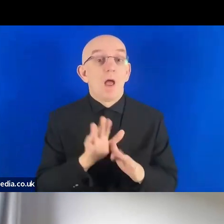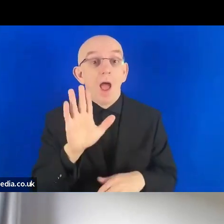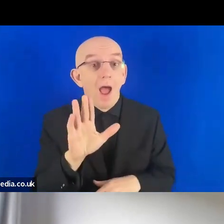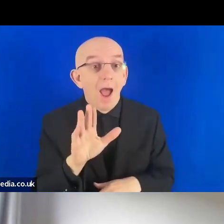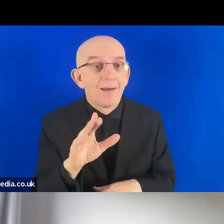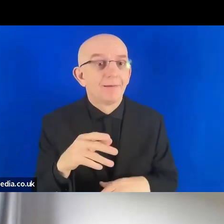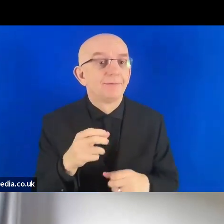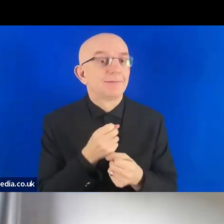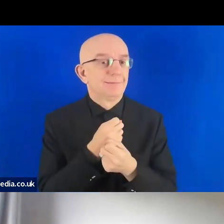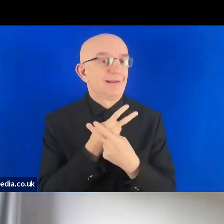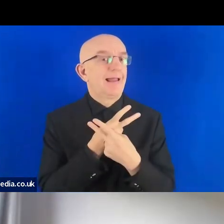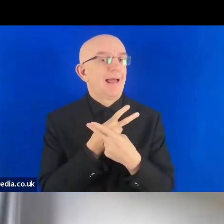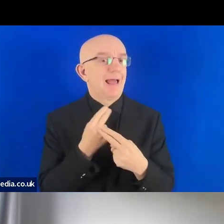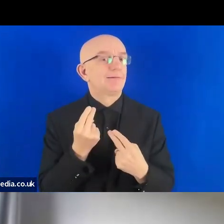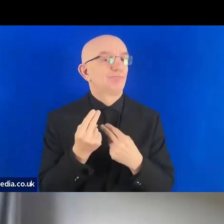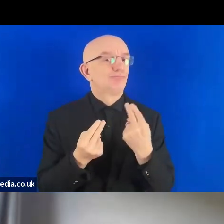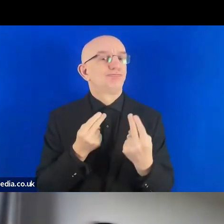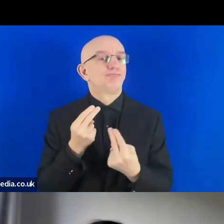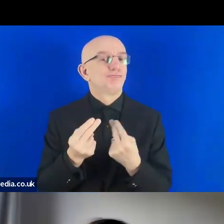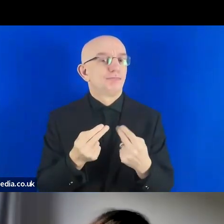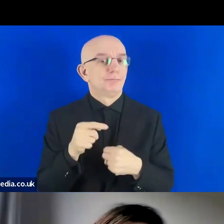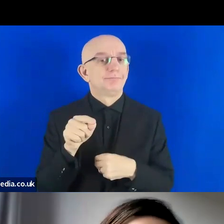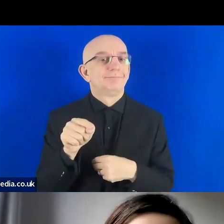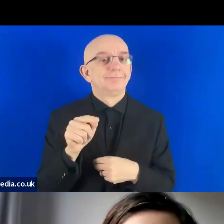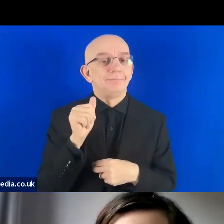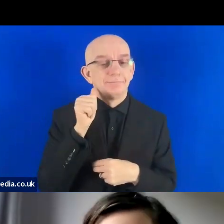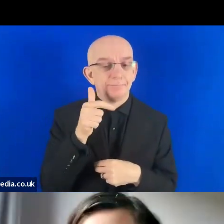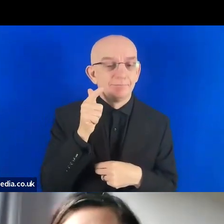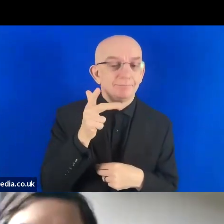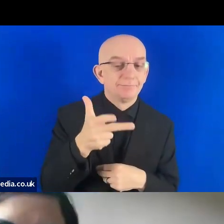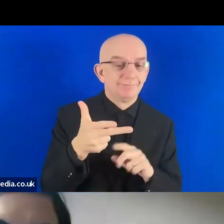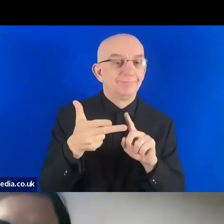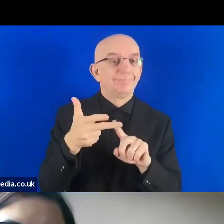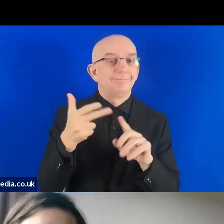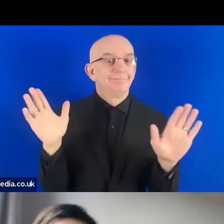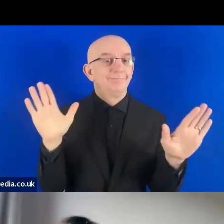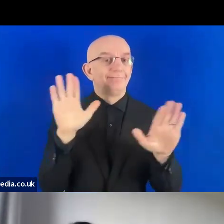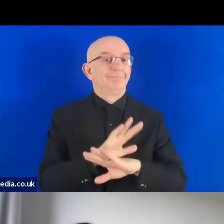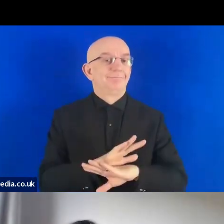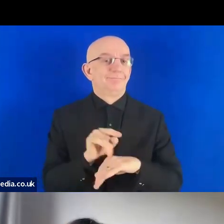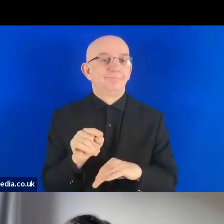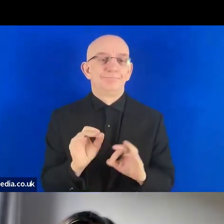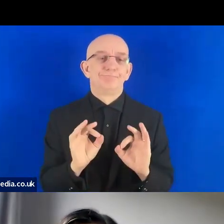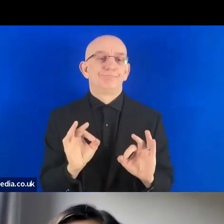I'm sure it is. Don't forget your gala dinner outfit. There's also a number of different evening receptions